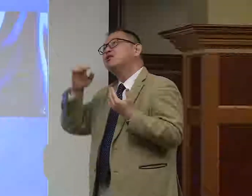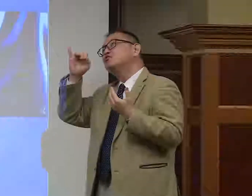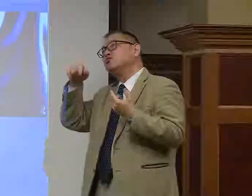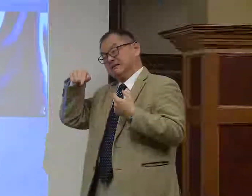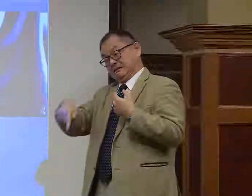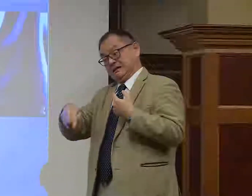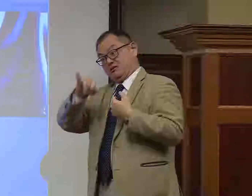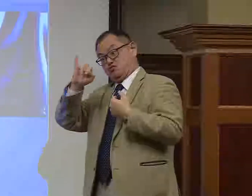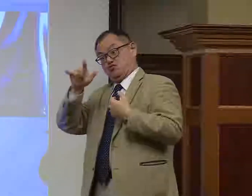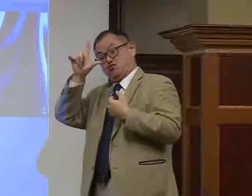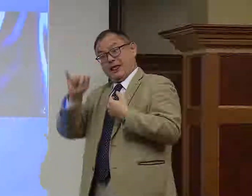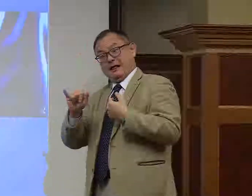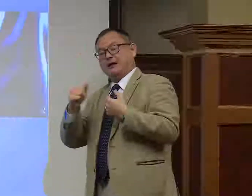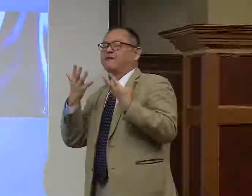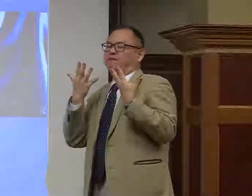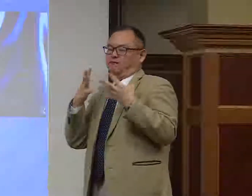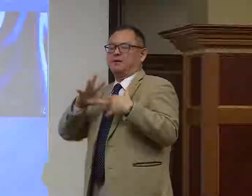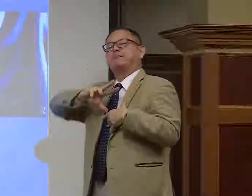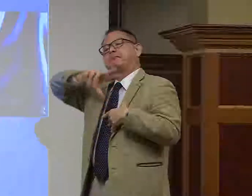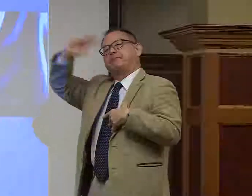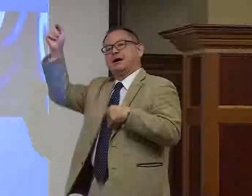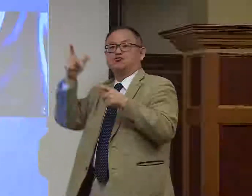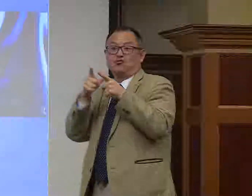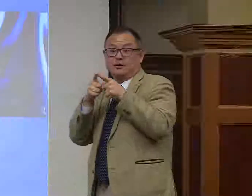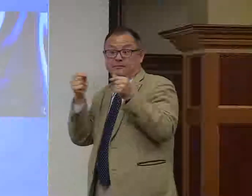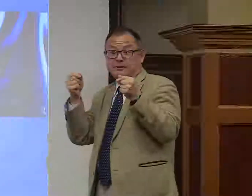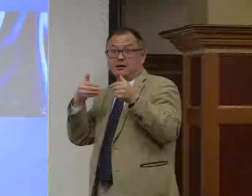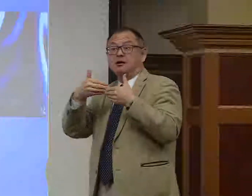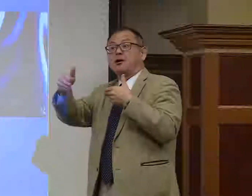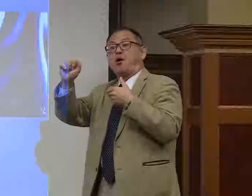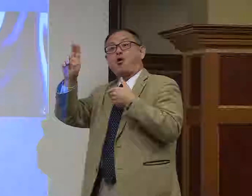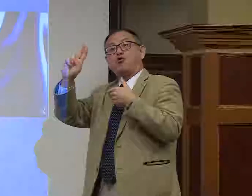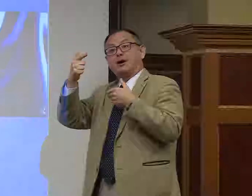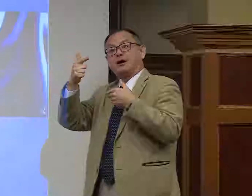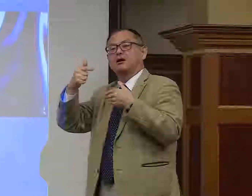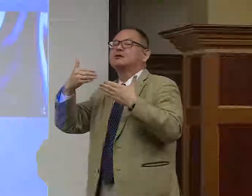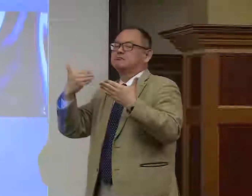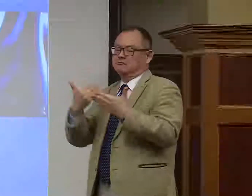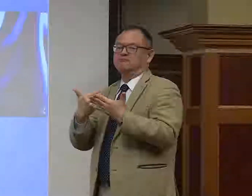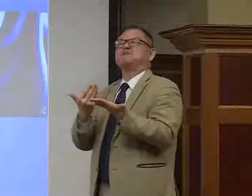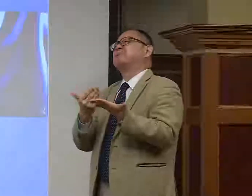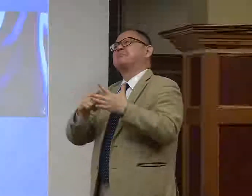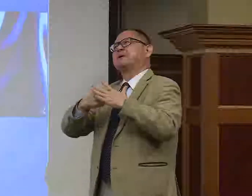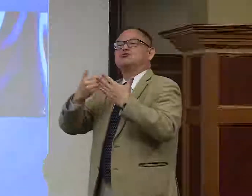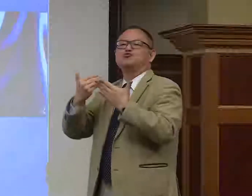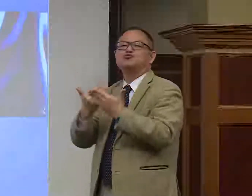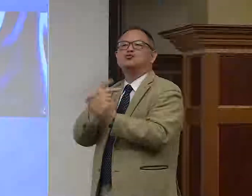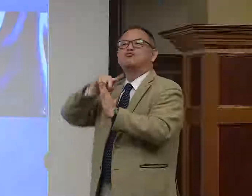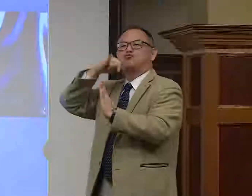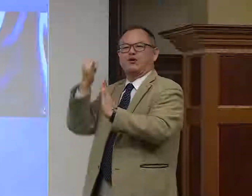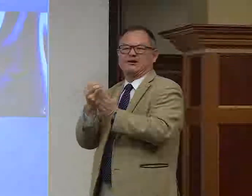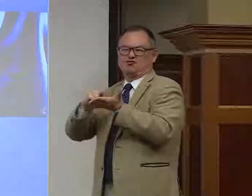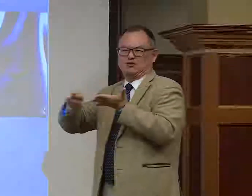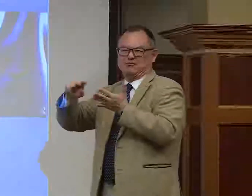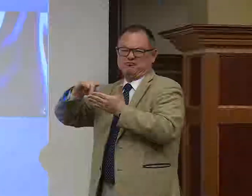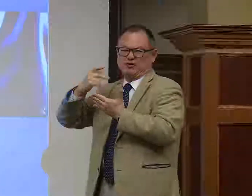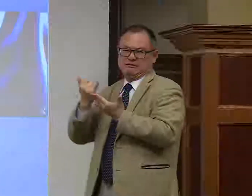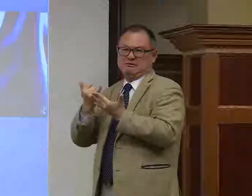This July, I will finish my work there and go back to Japan and begin a new research project.